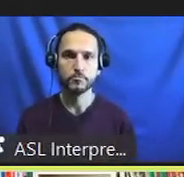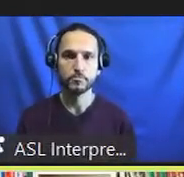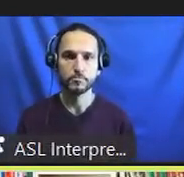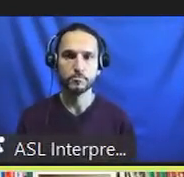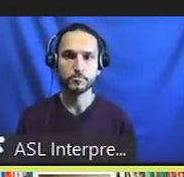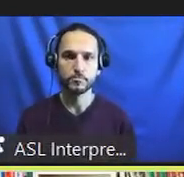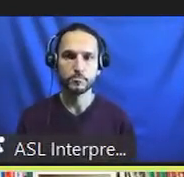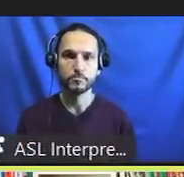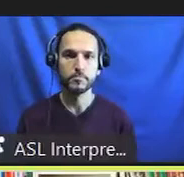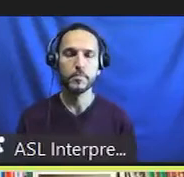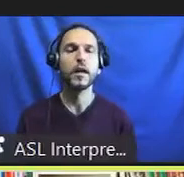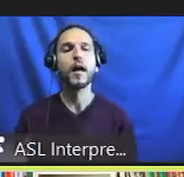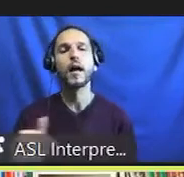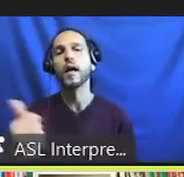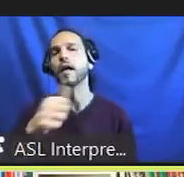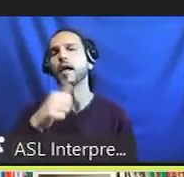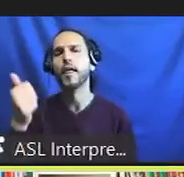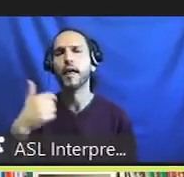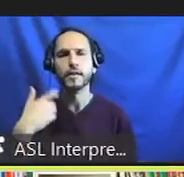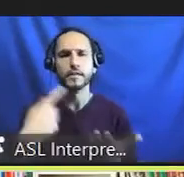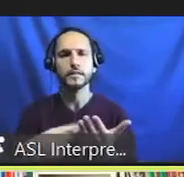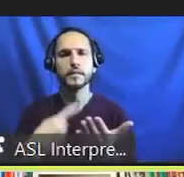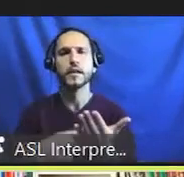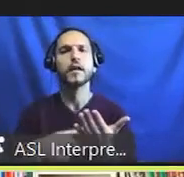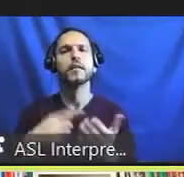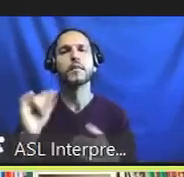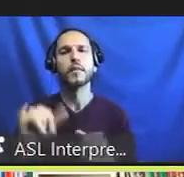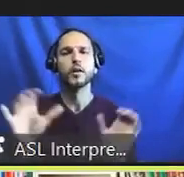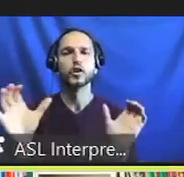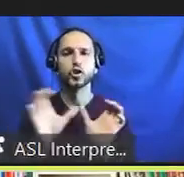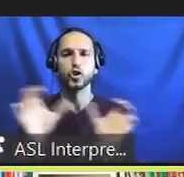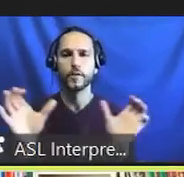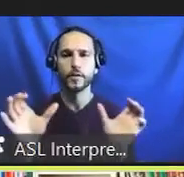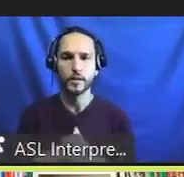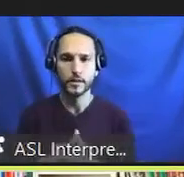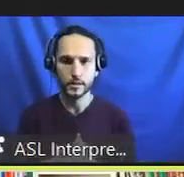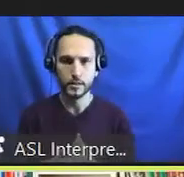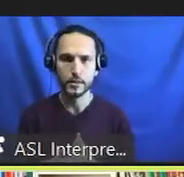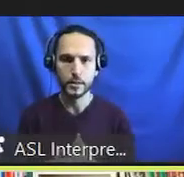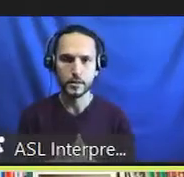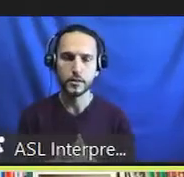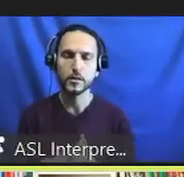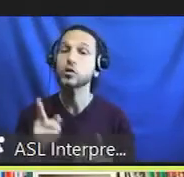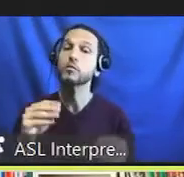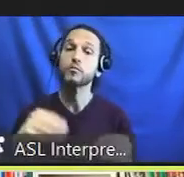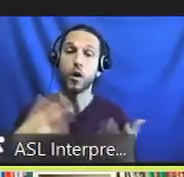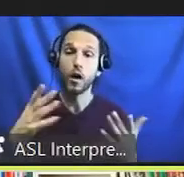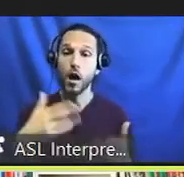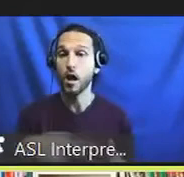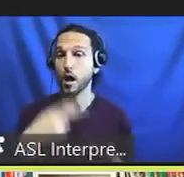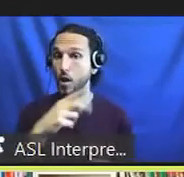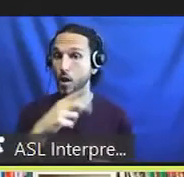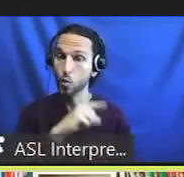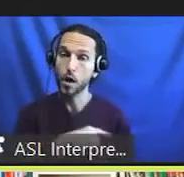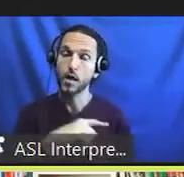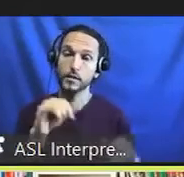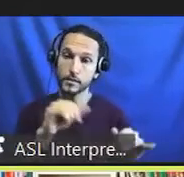And the second item I mentioned was certifications. So in order to provide high-quality, industry-standard